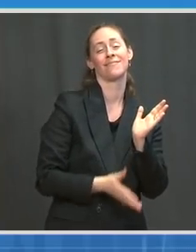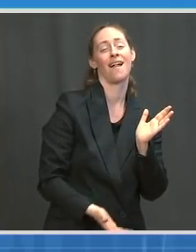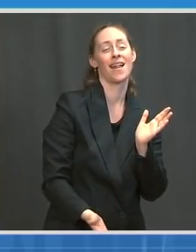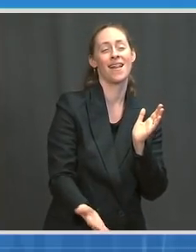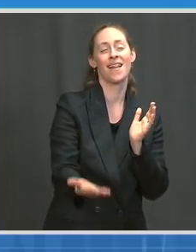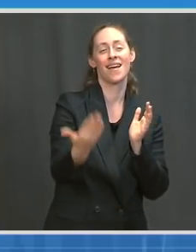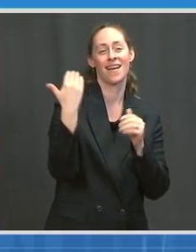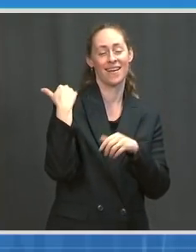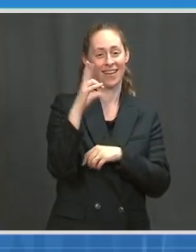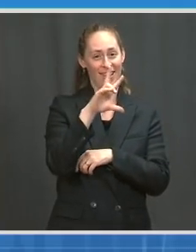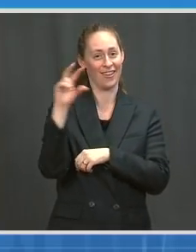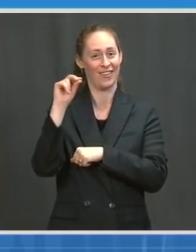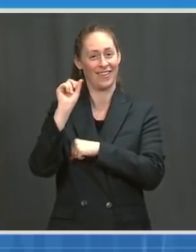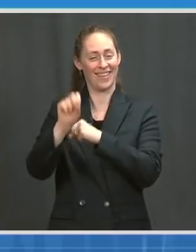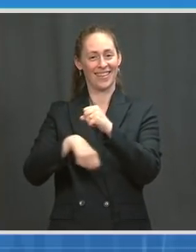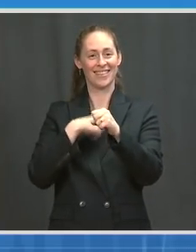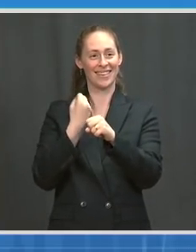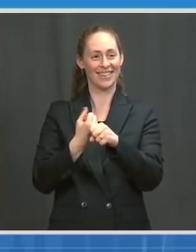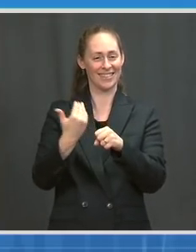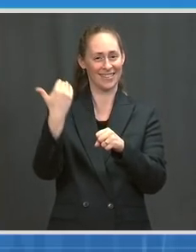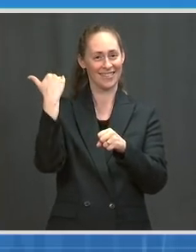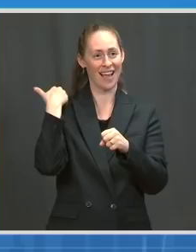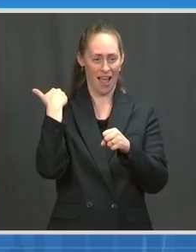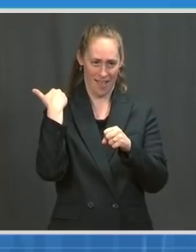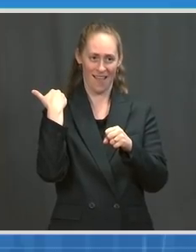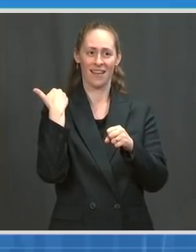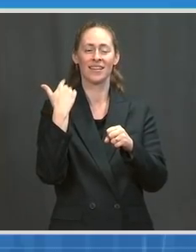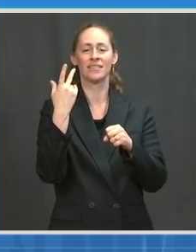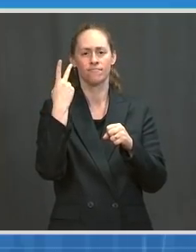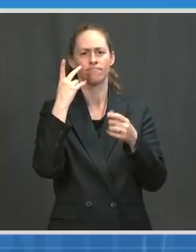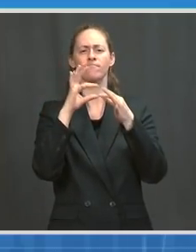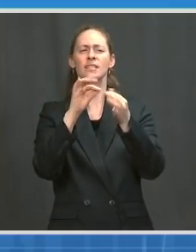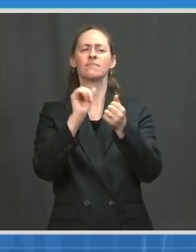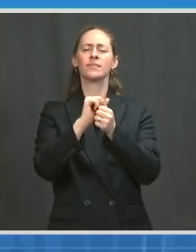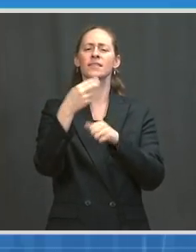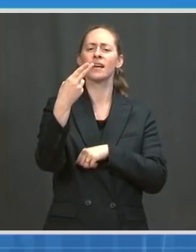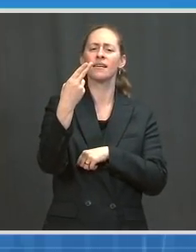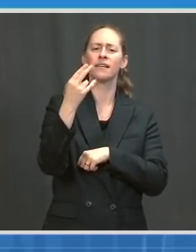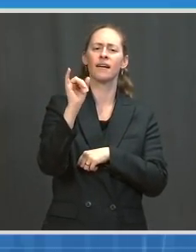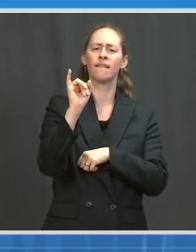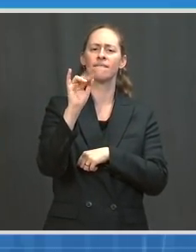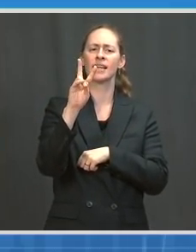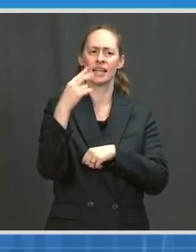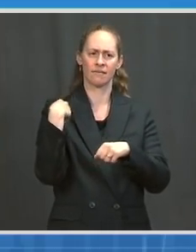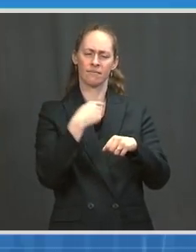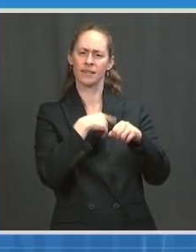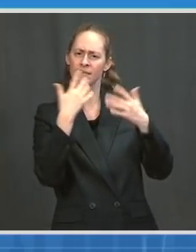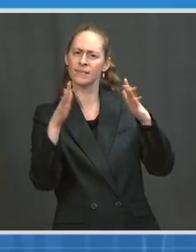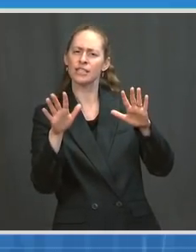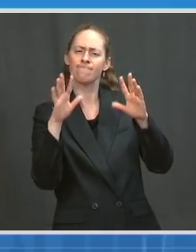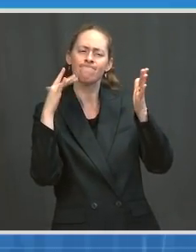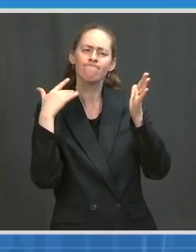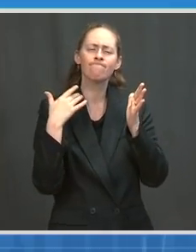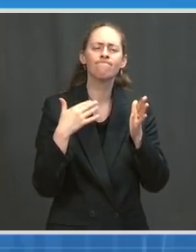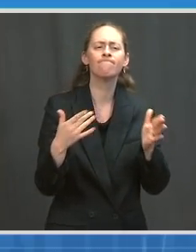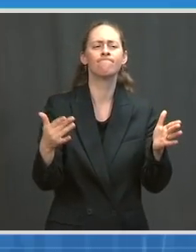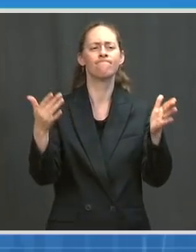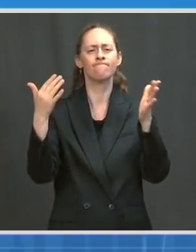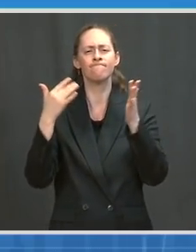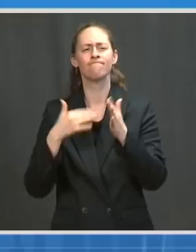When we're looking at HIV -- and I raised the question: Was natural infection, vaccination, or both -- what's optimum?